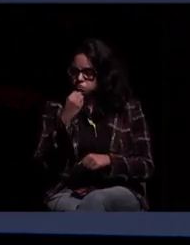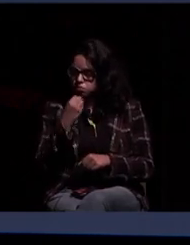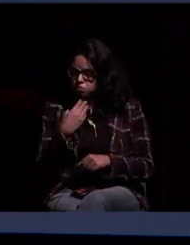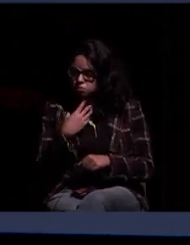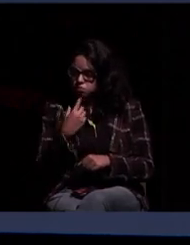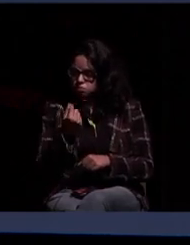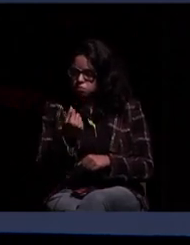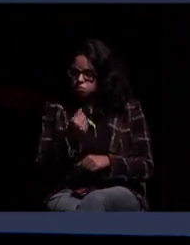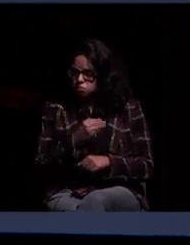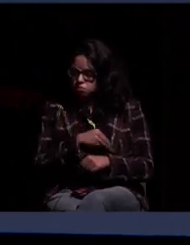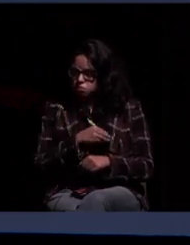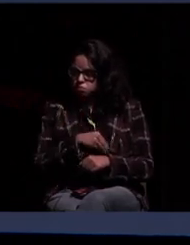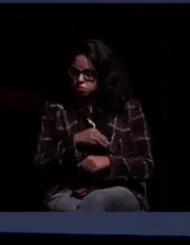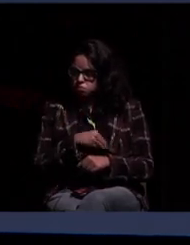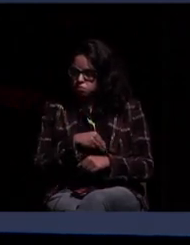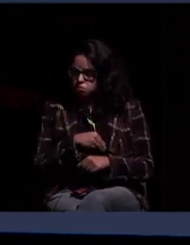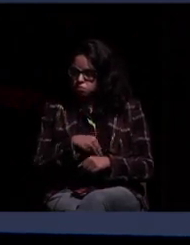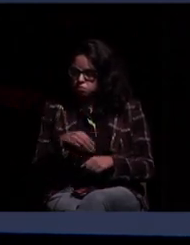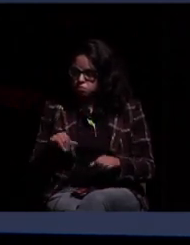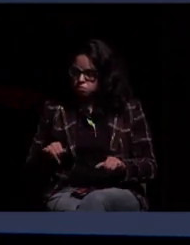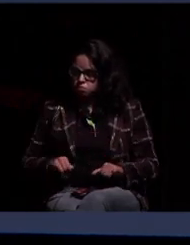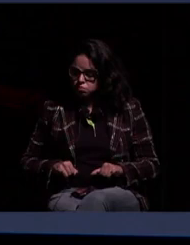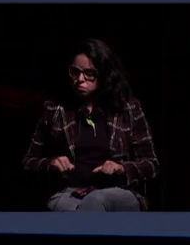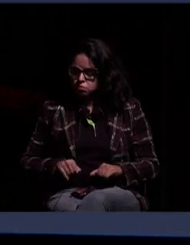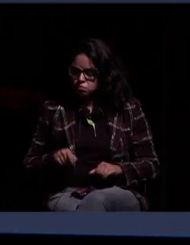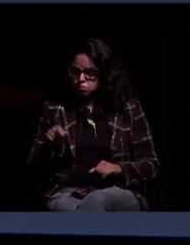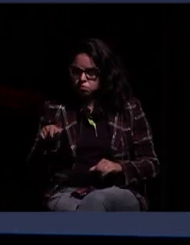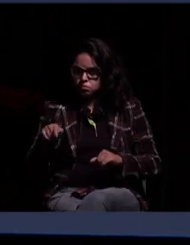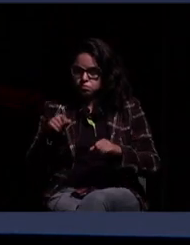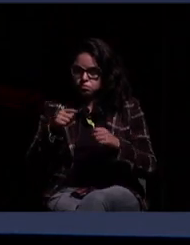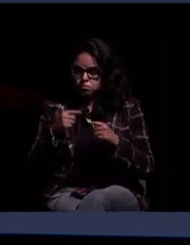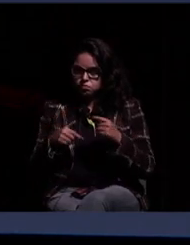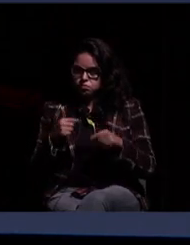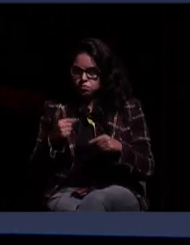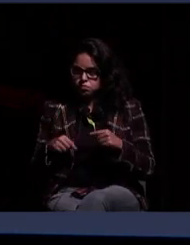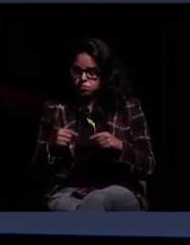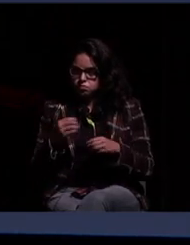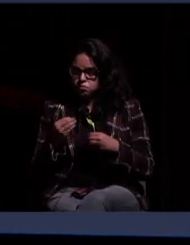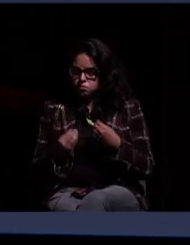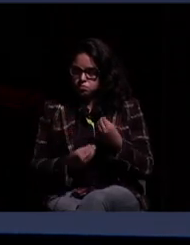takes up in this debate a new meaning